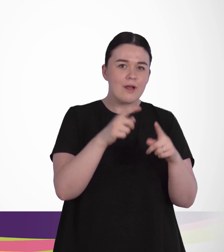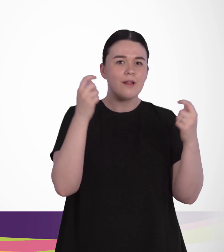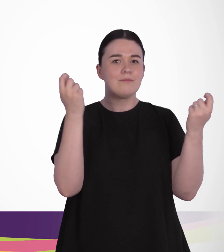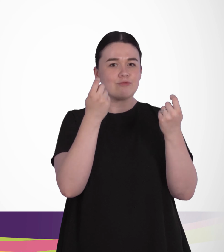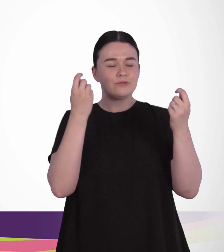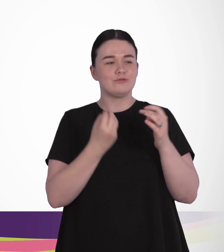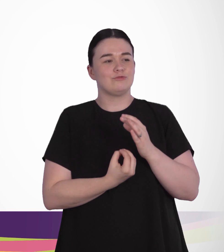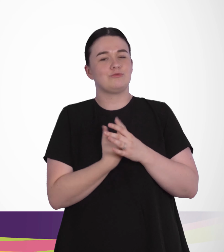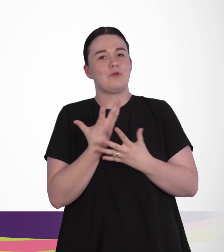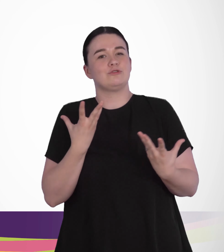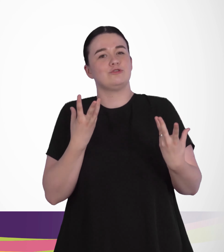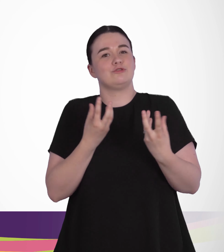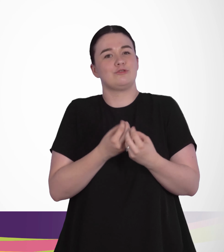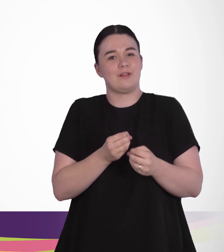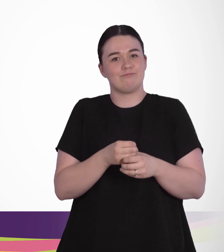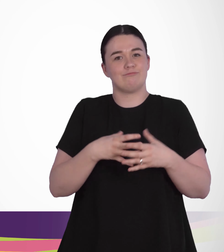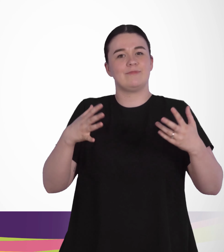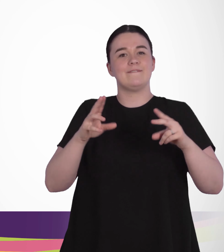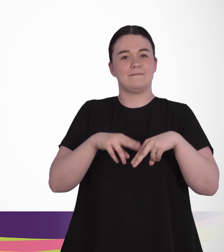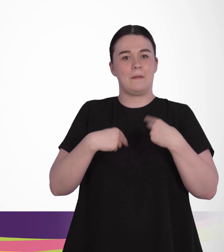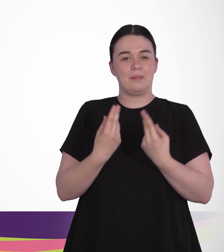connect, celebrate, and grow together as a family.